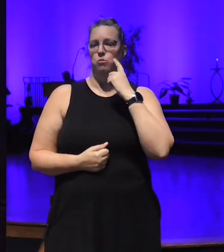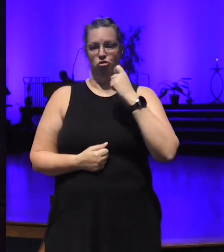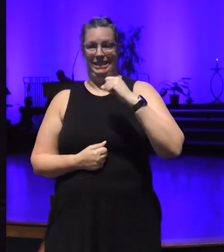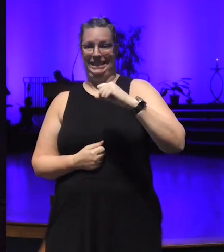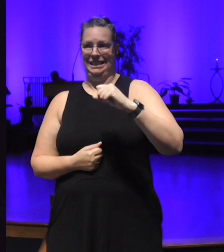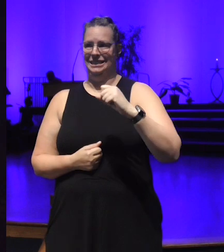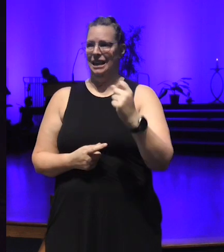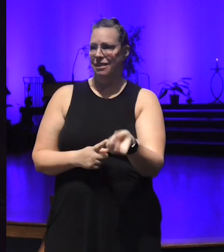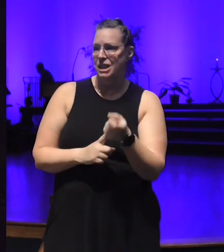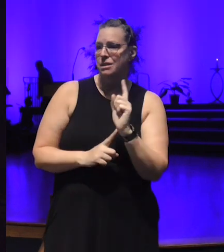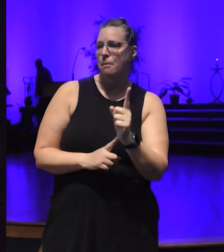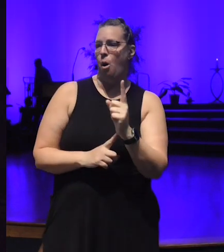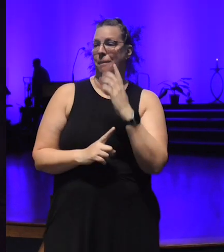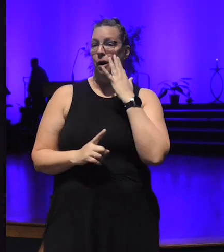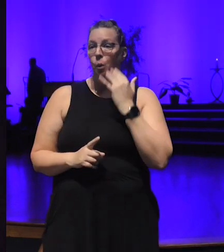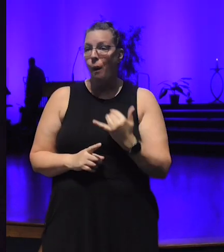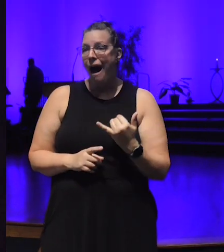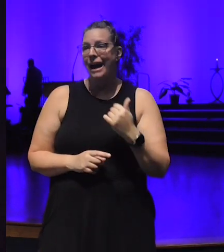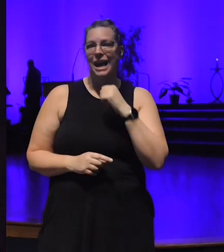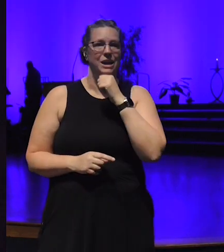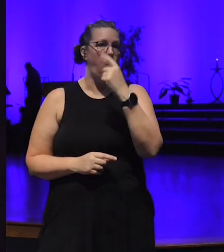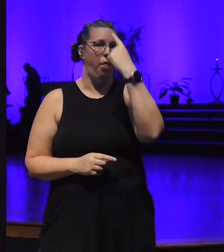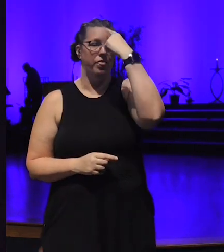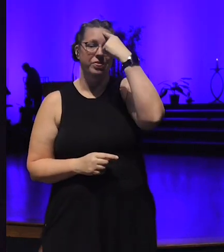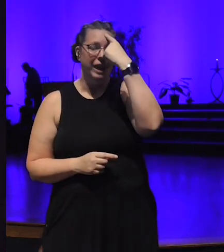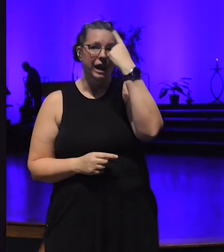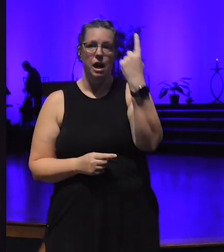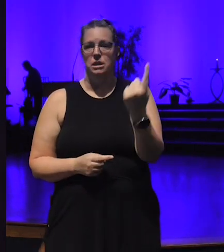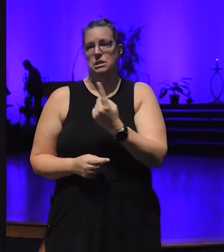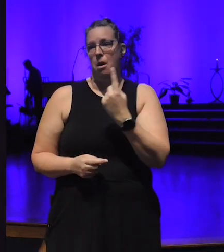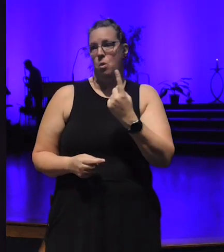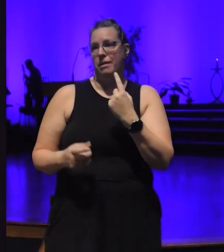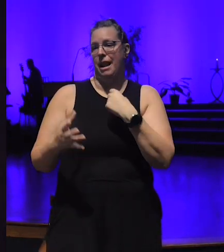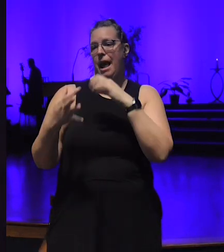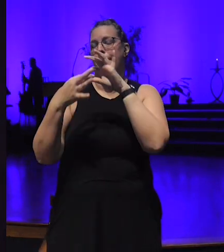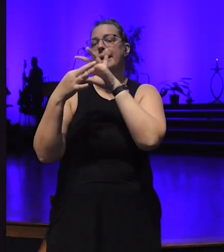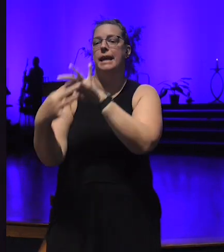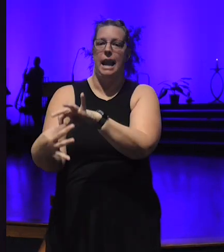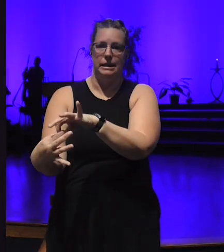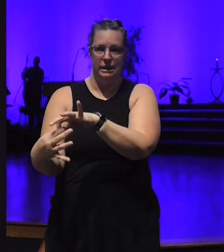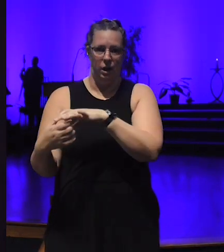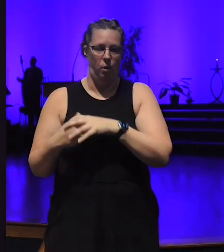this moment I don't think there's a loved one I can be connected Ed with it may be because